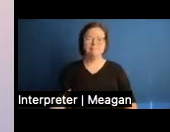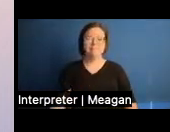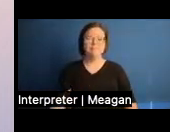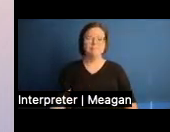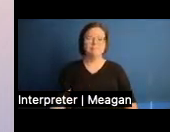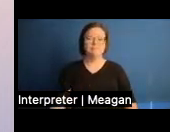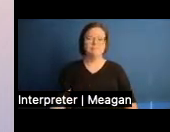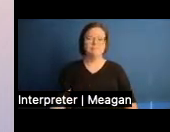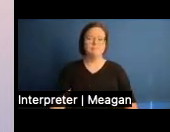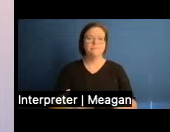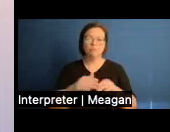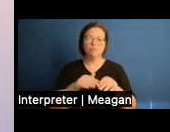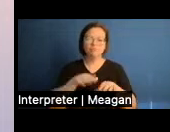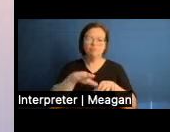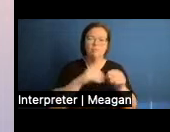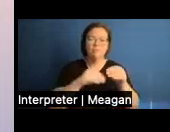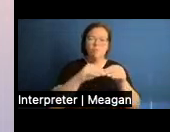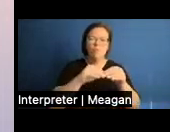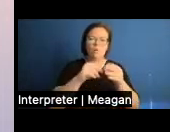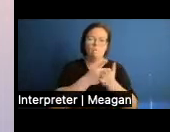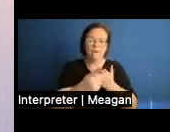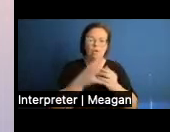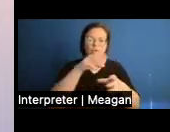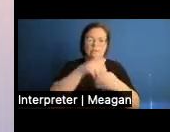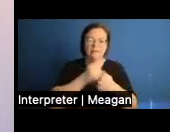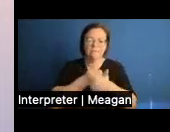“To go a step further and that the failure is in the follow through of the imaginative.” Yes.